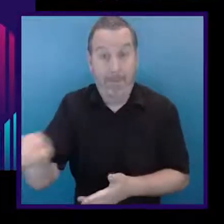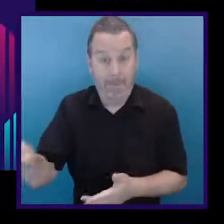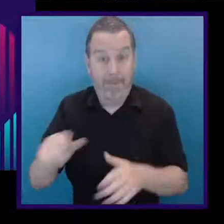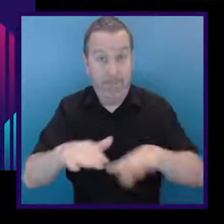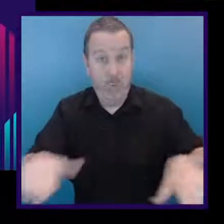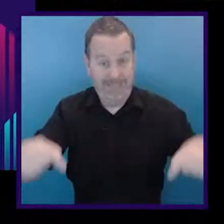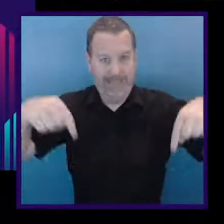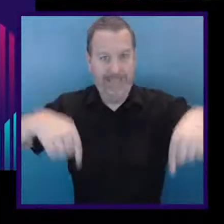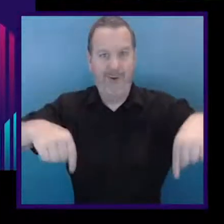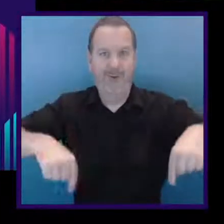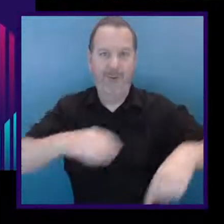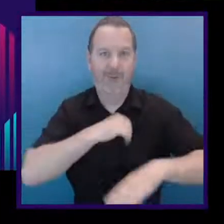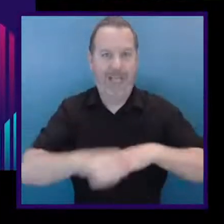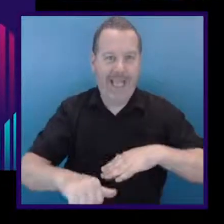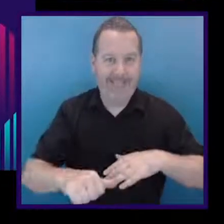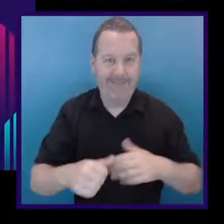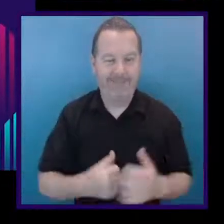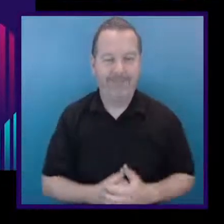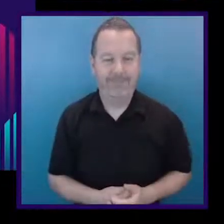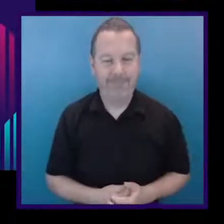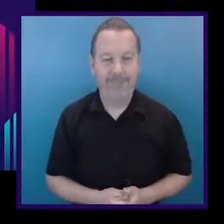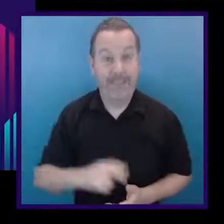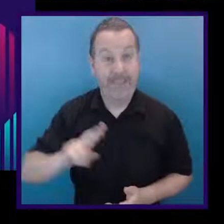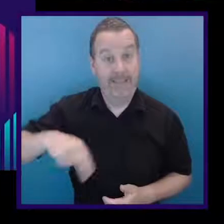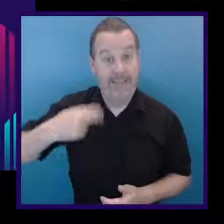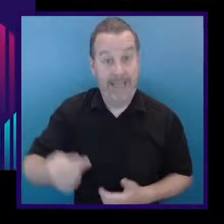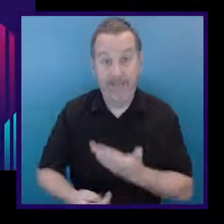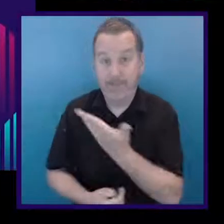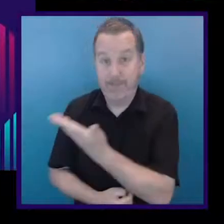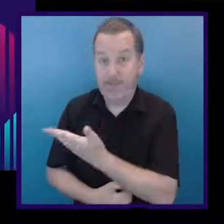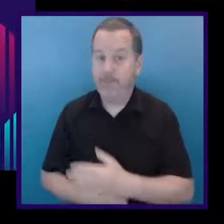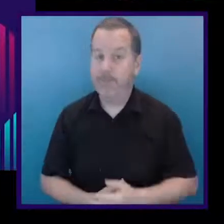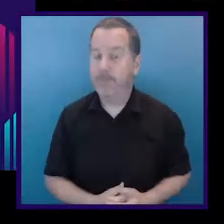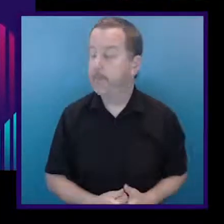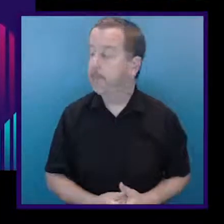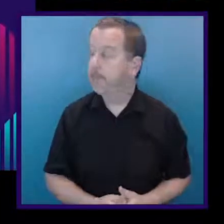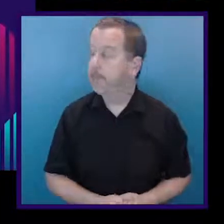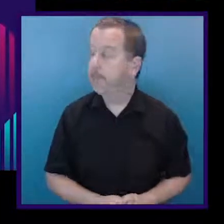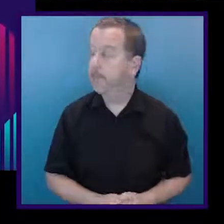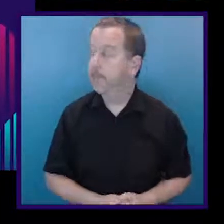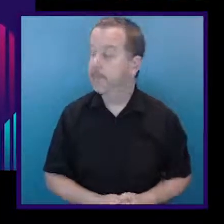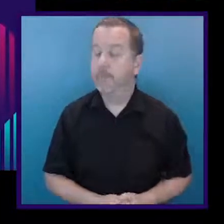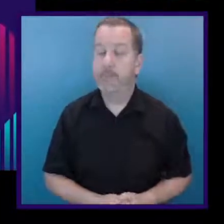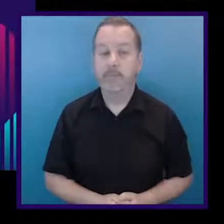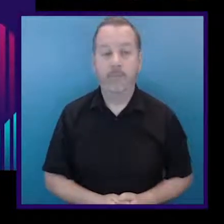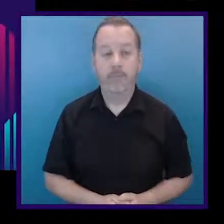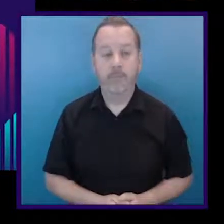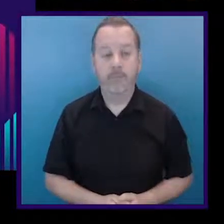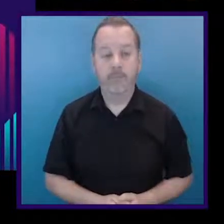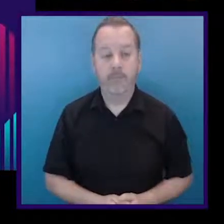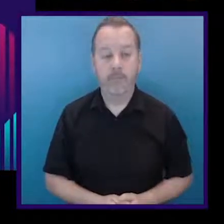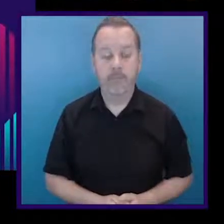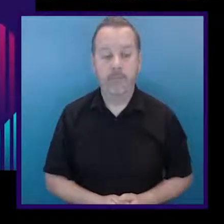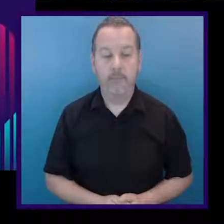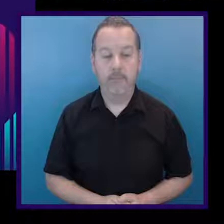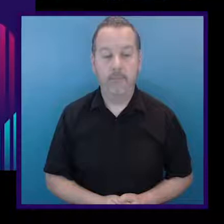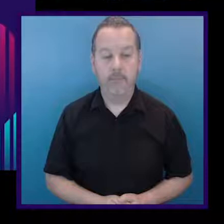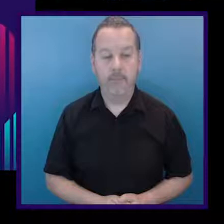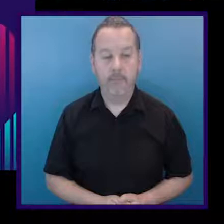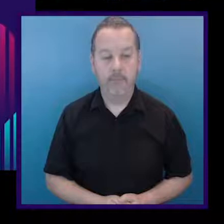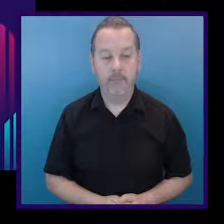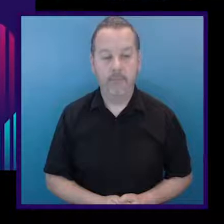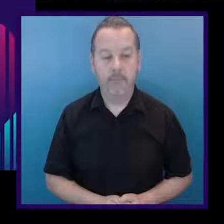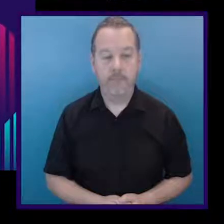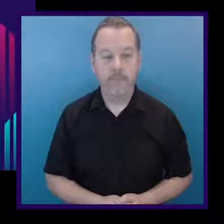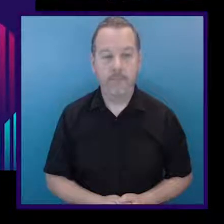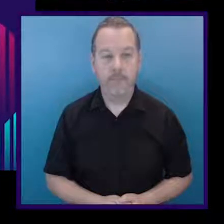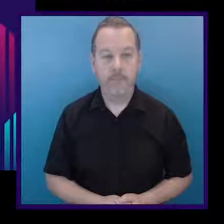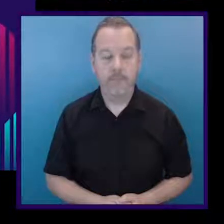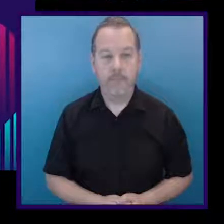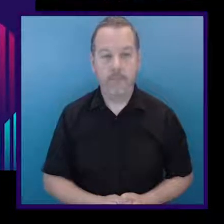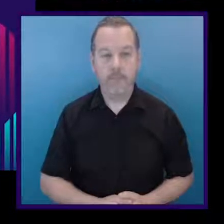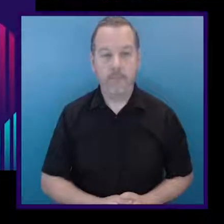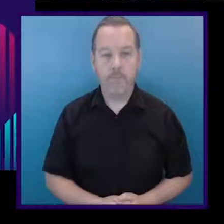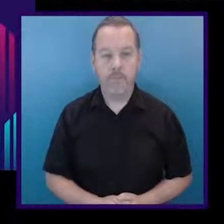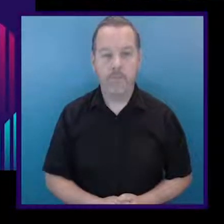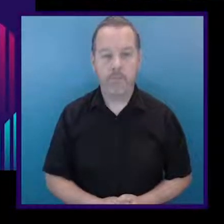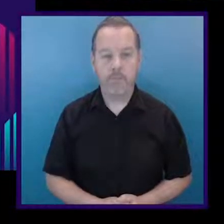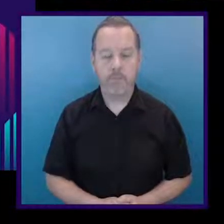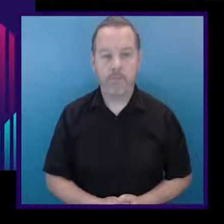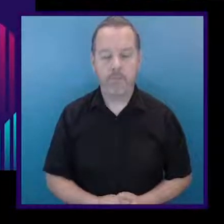If we move on then to the next slide we can see that, why did we choose to study